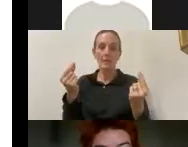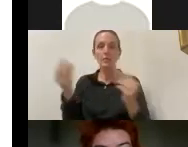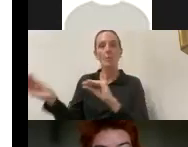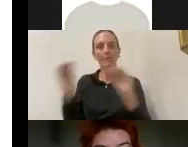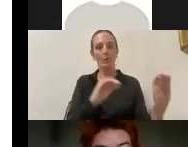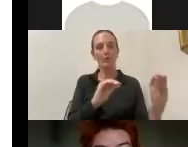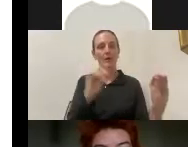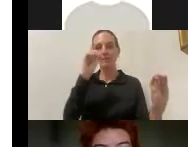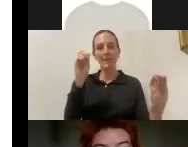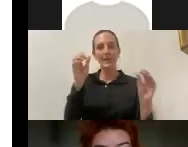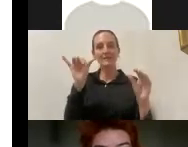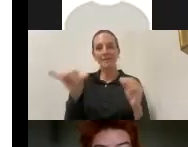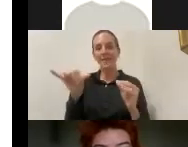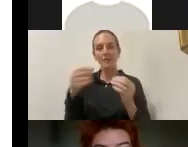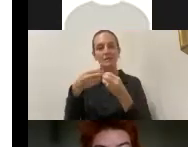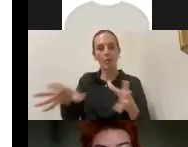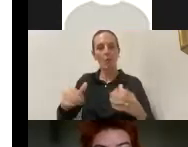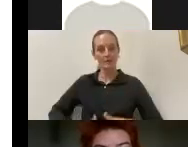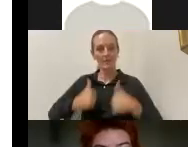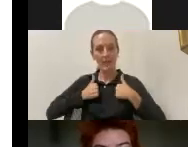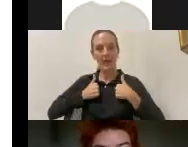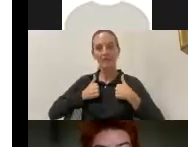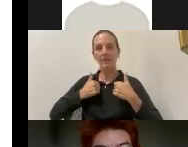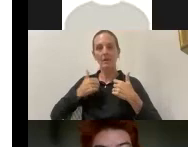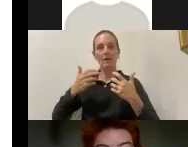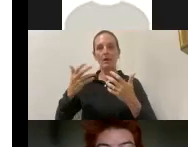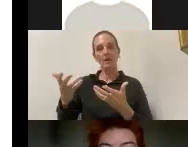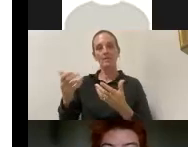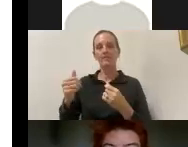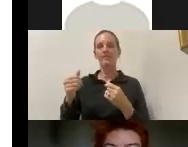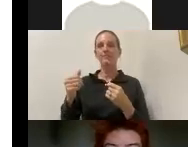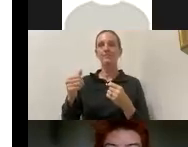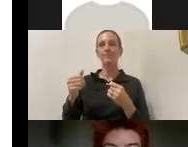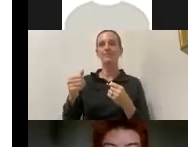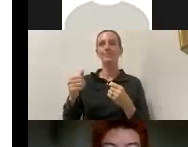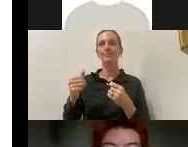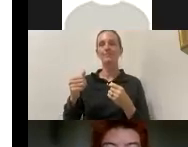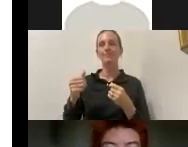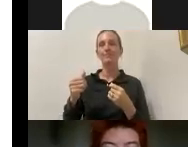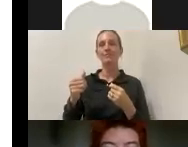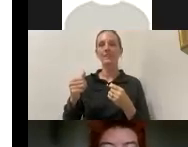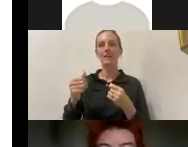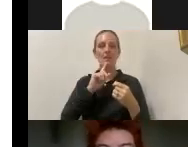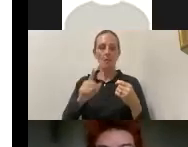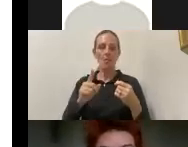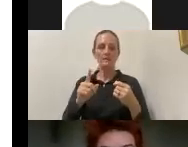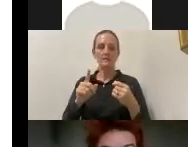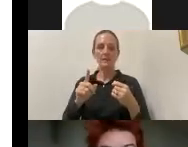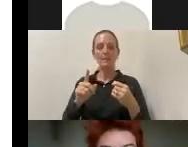So that was a loss of like a lot of hunting and trap lines that are important.